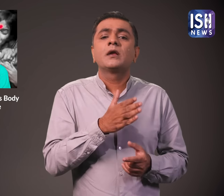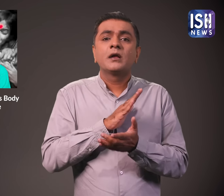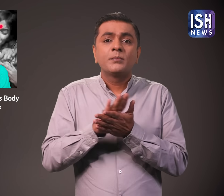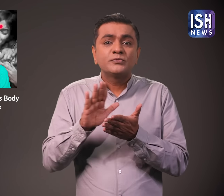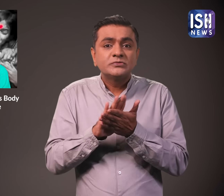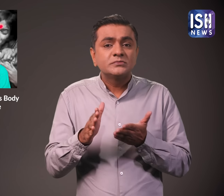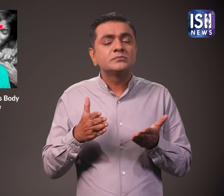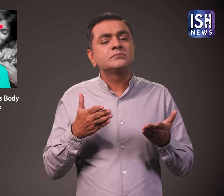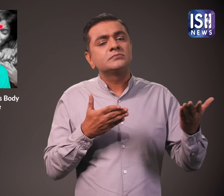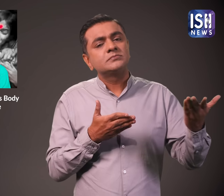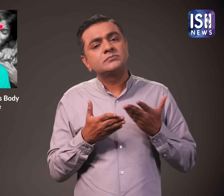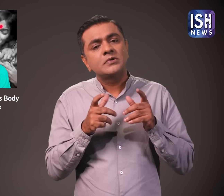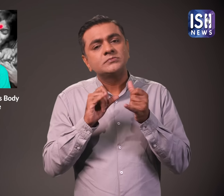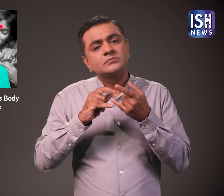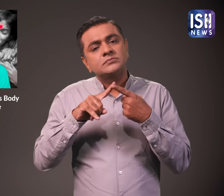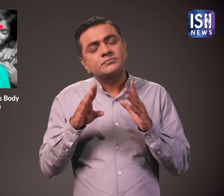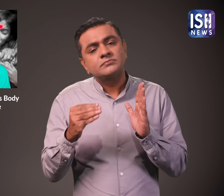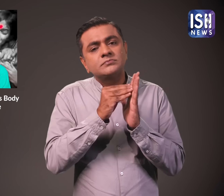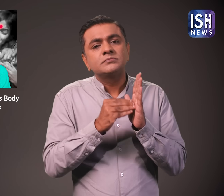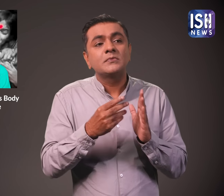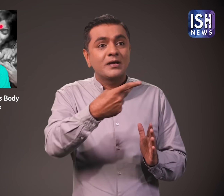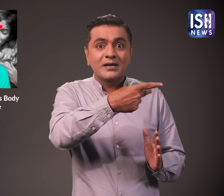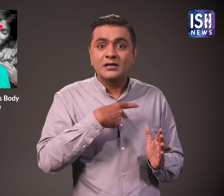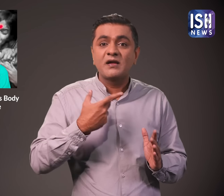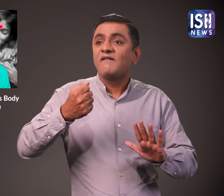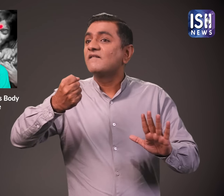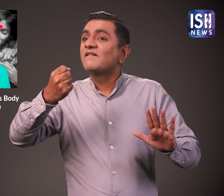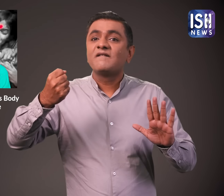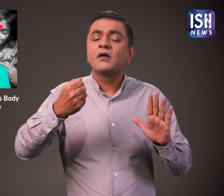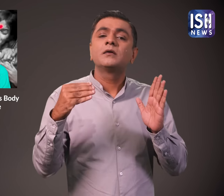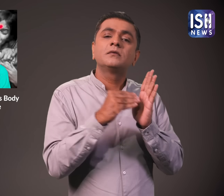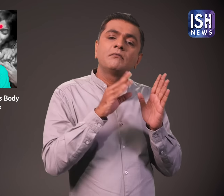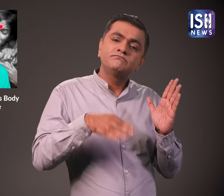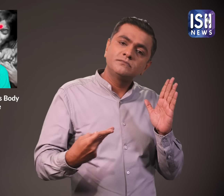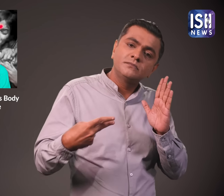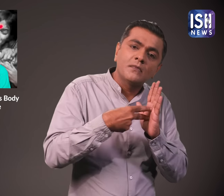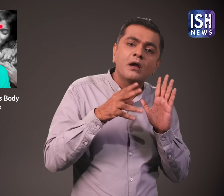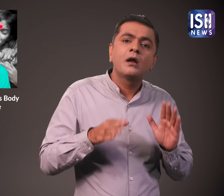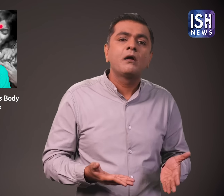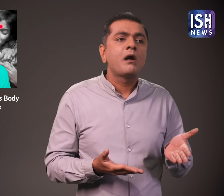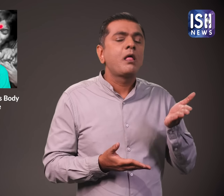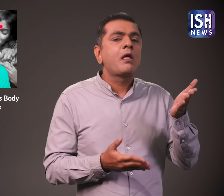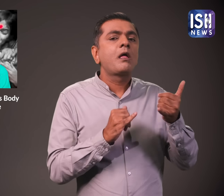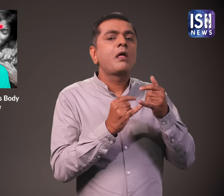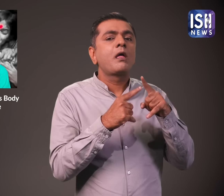Himesh also has similar cases. They even share common cases registered against them.